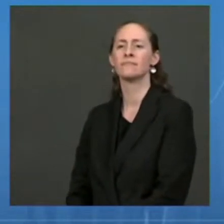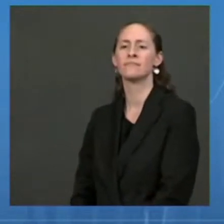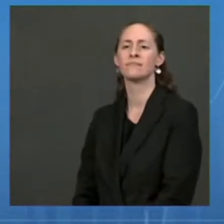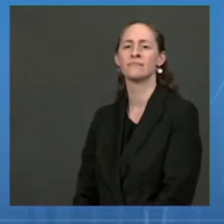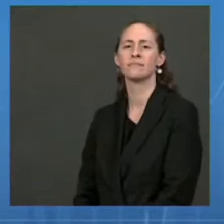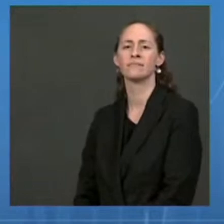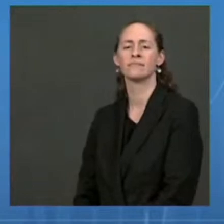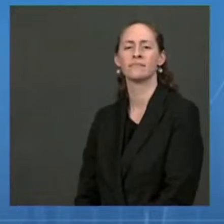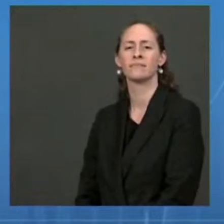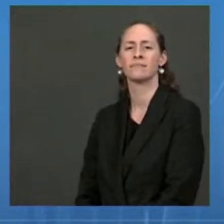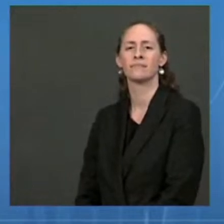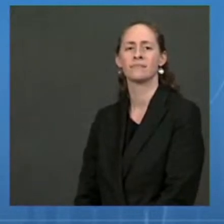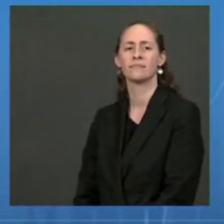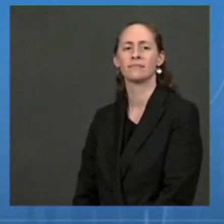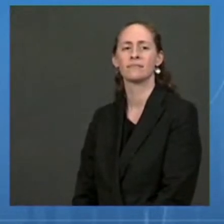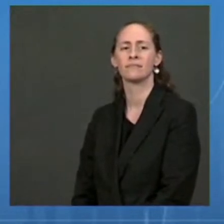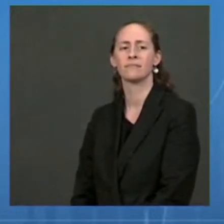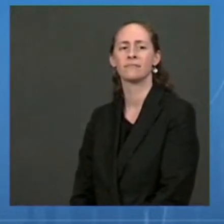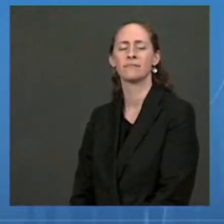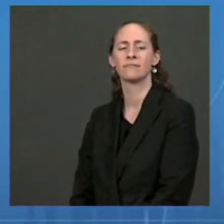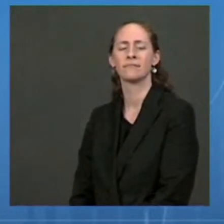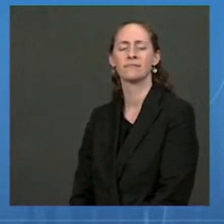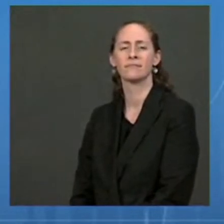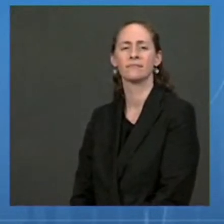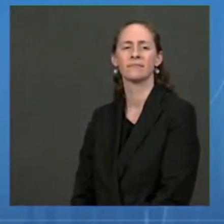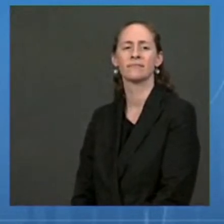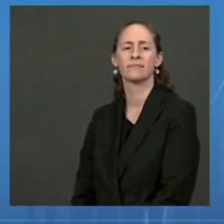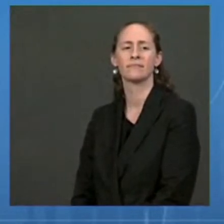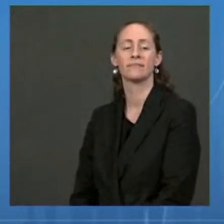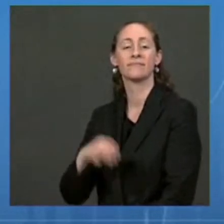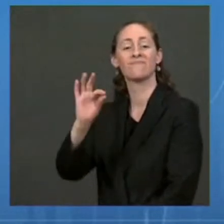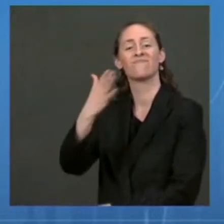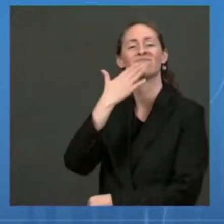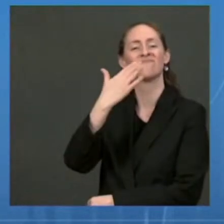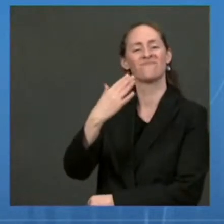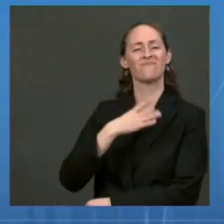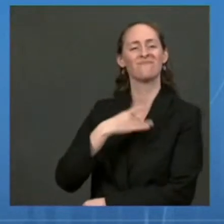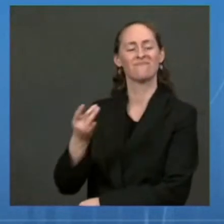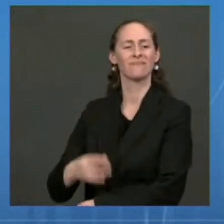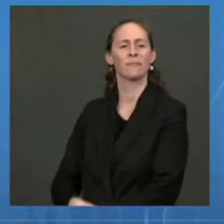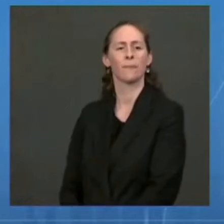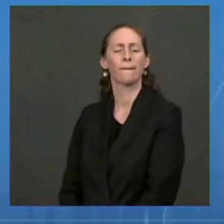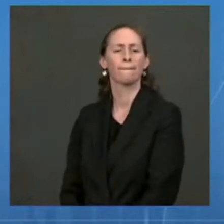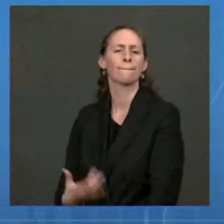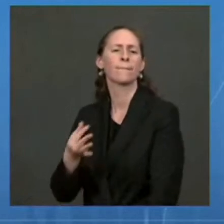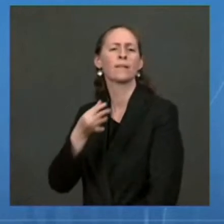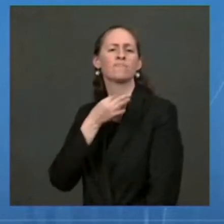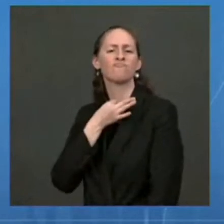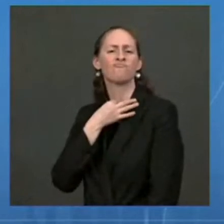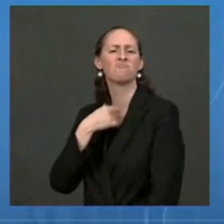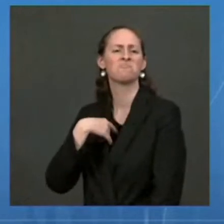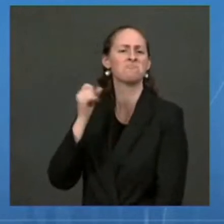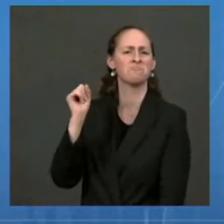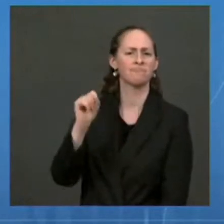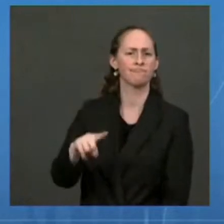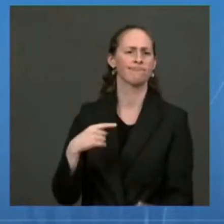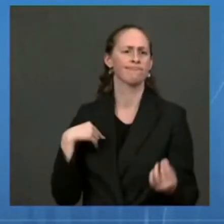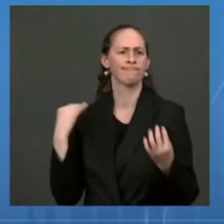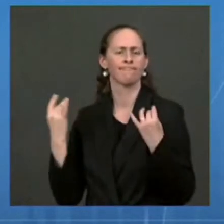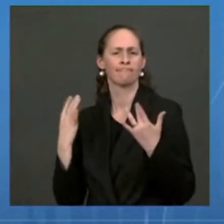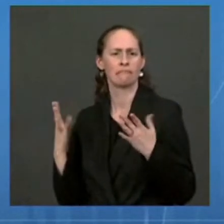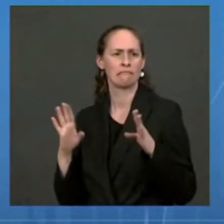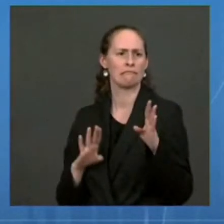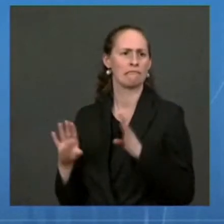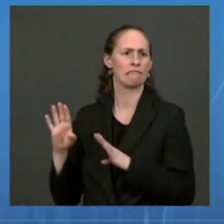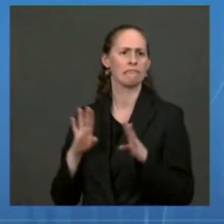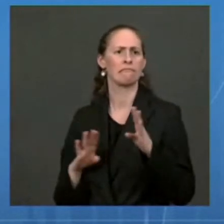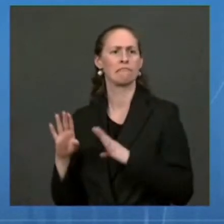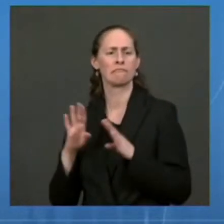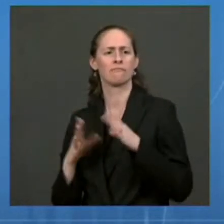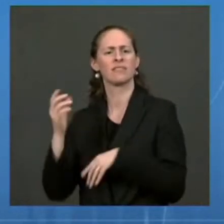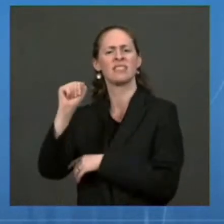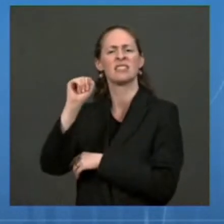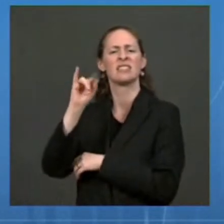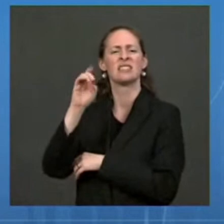NEXT QUESTION PLEASE.